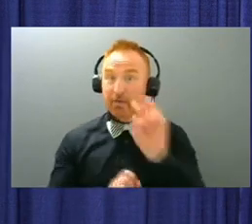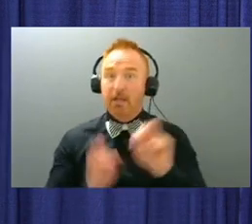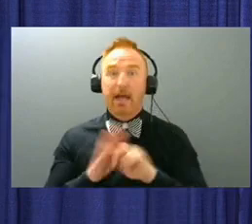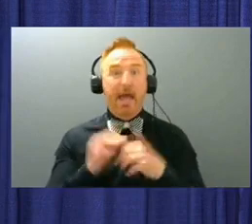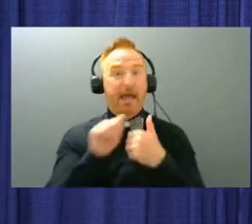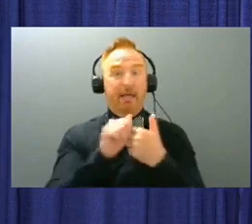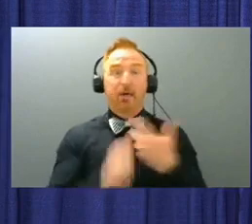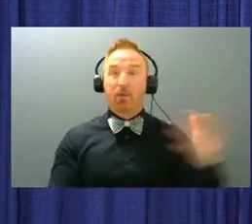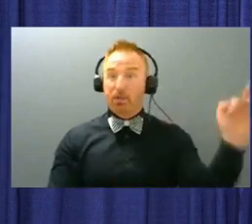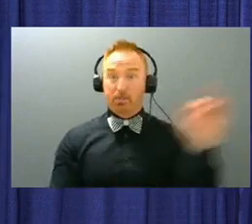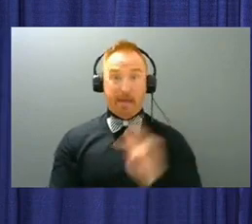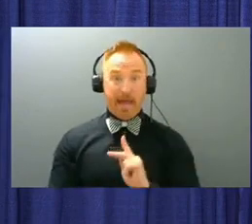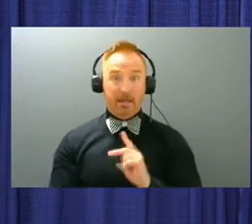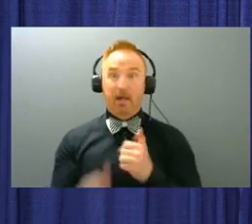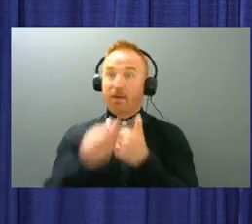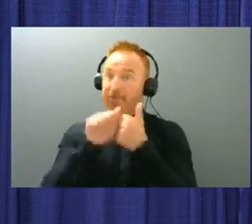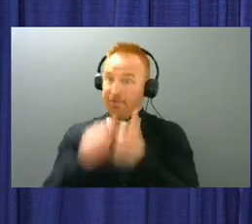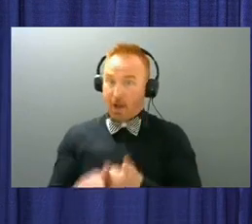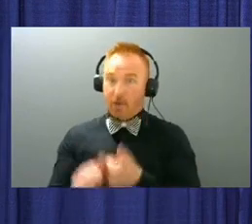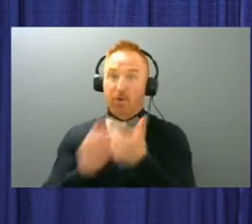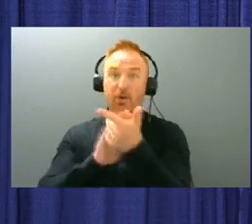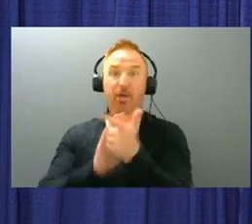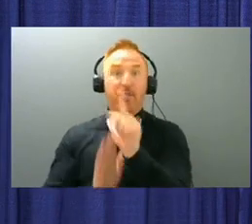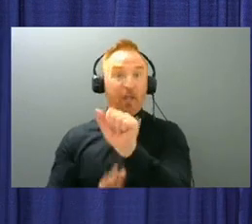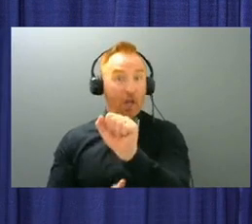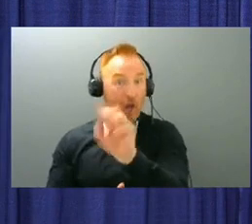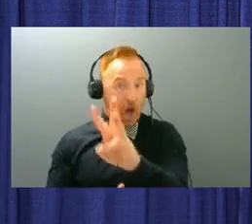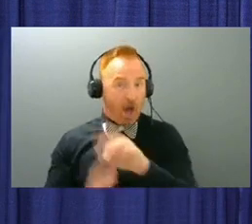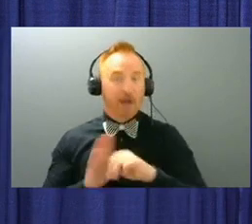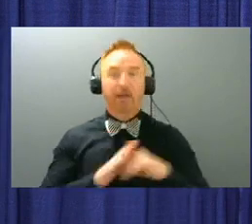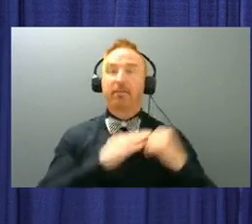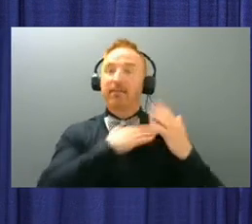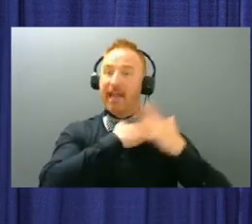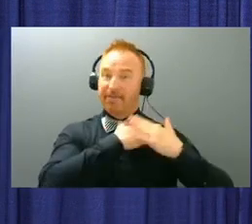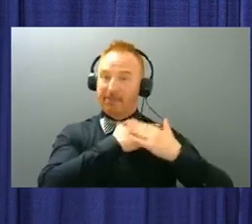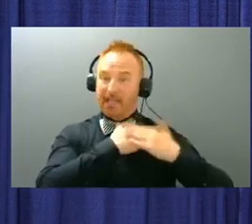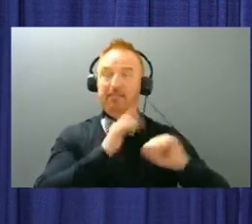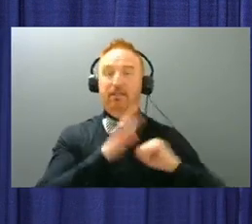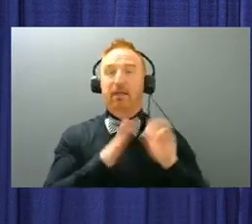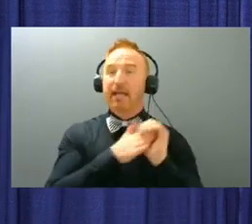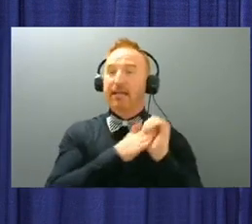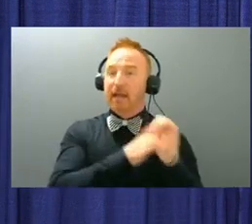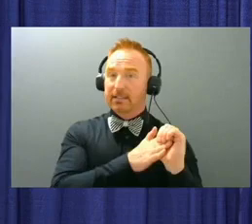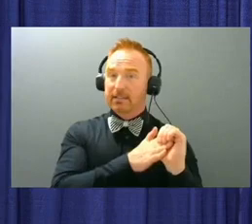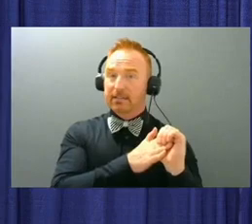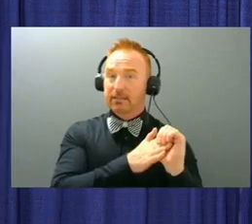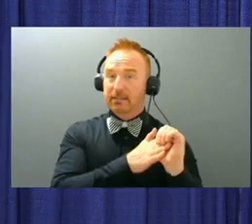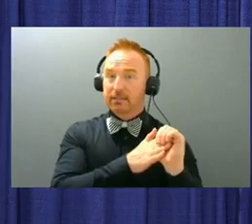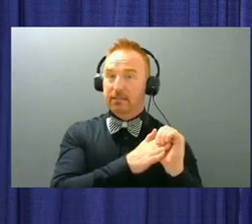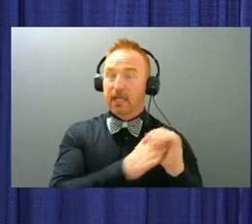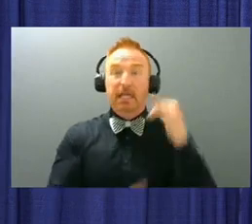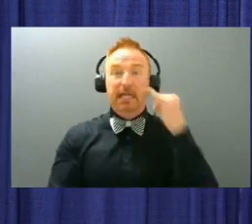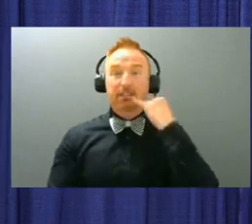travel, and follow the law when you return and follow the advice and the guidance of the law when